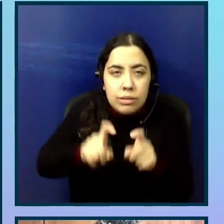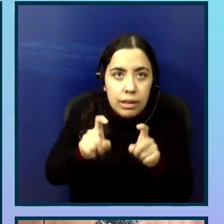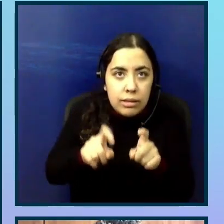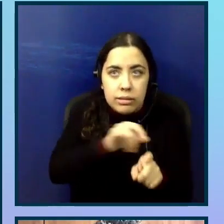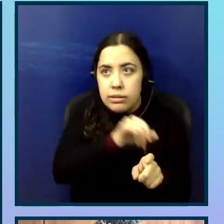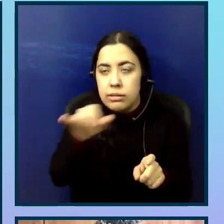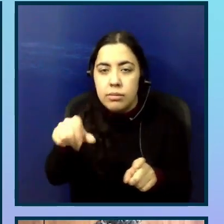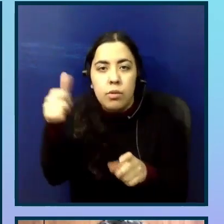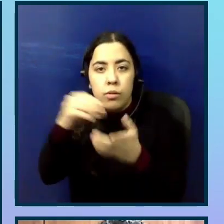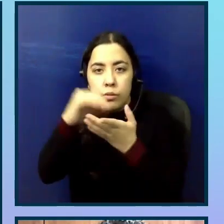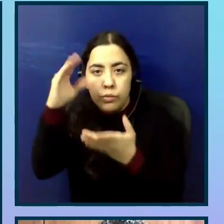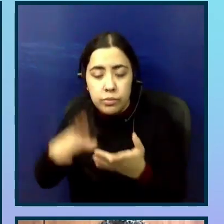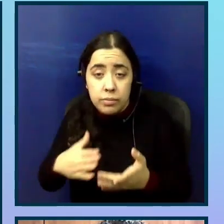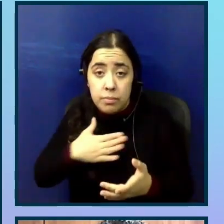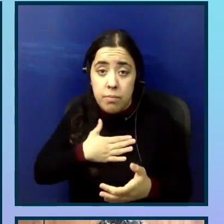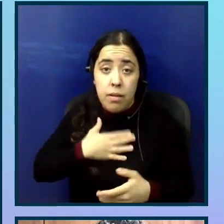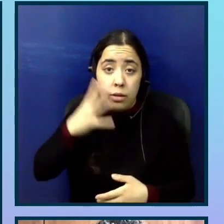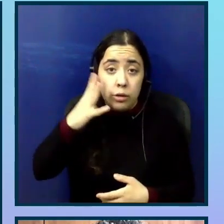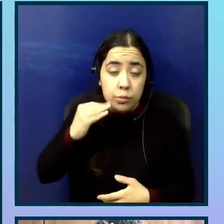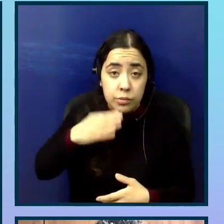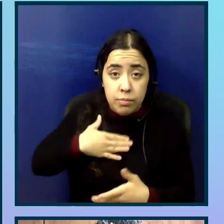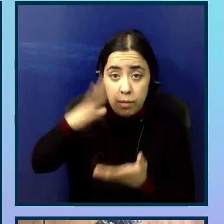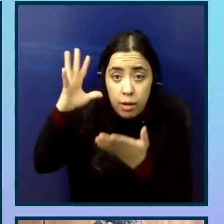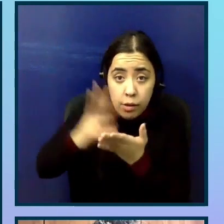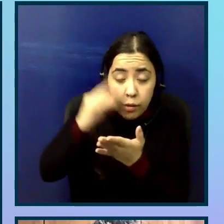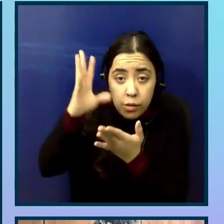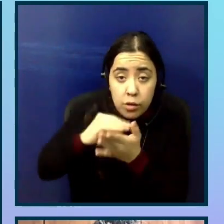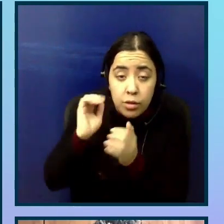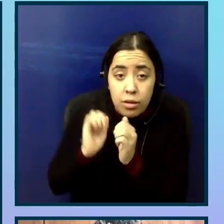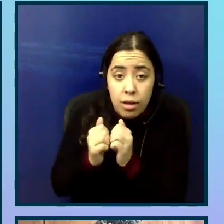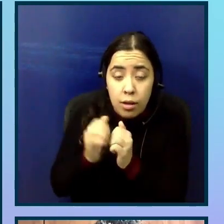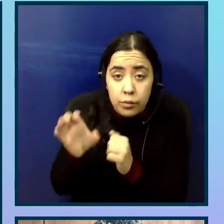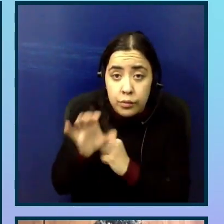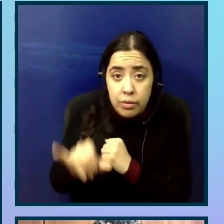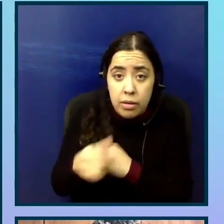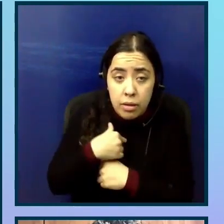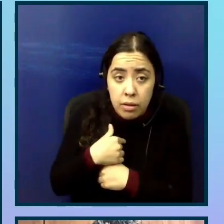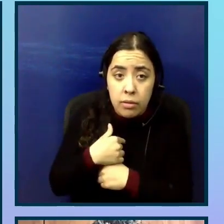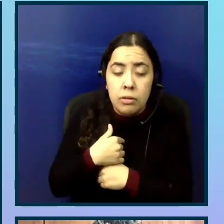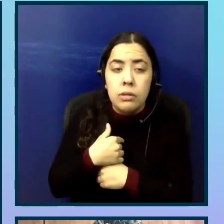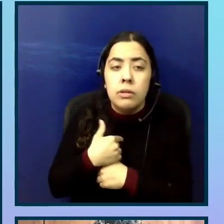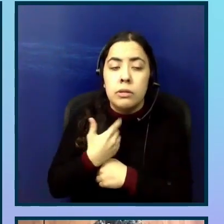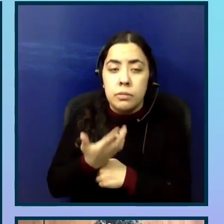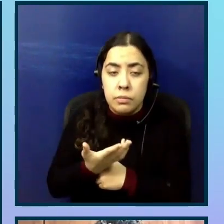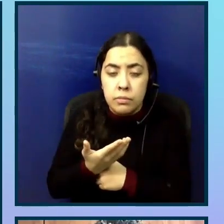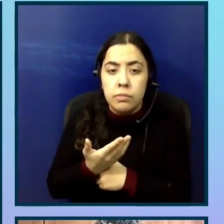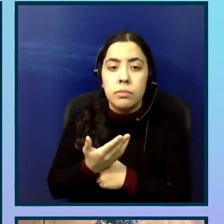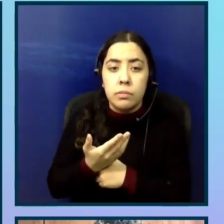One of the ways I've learned to do this is I turn on the iPad,